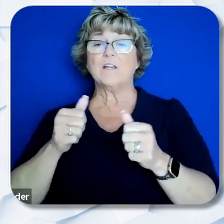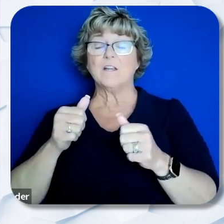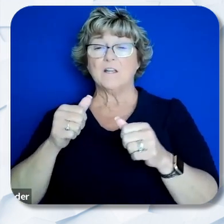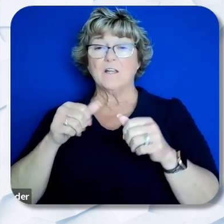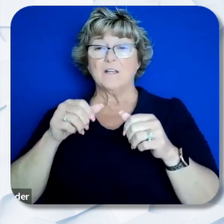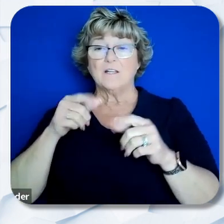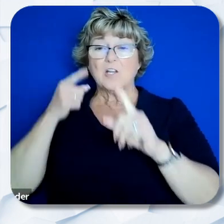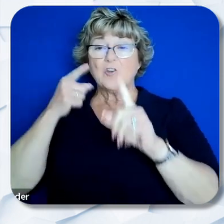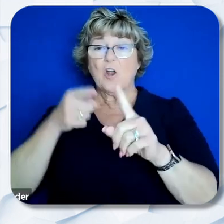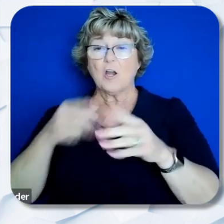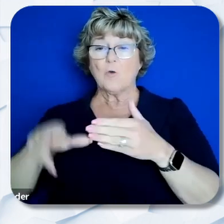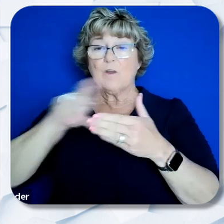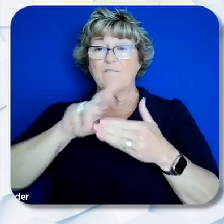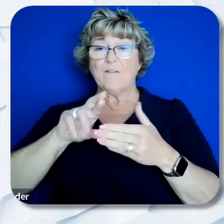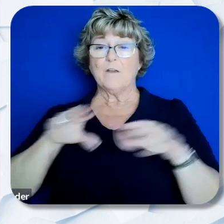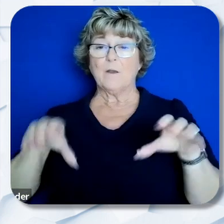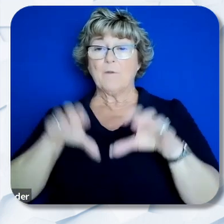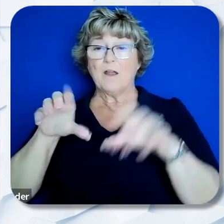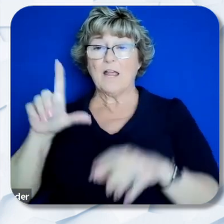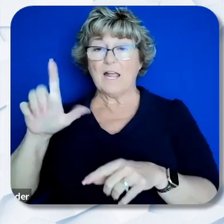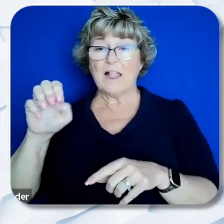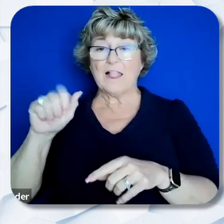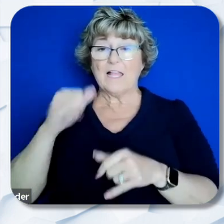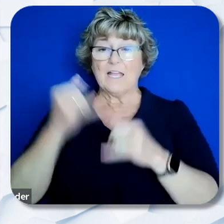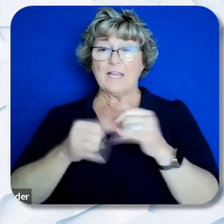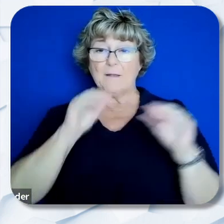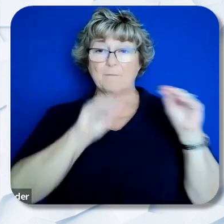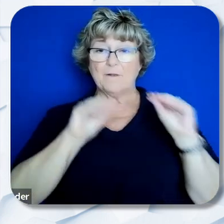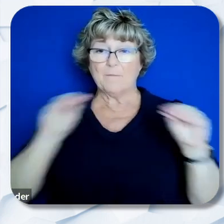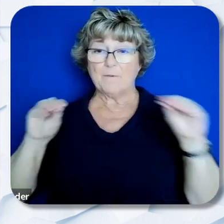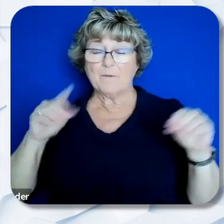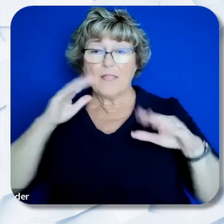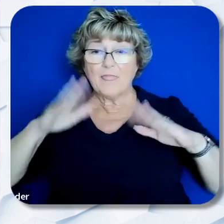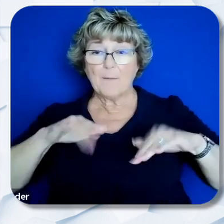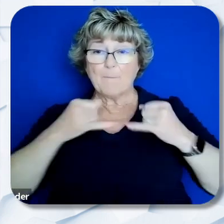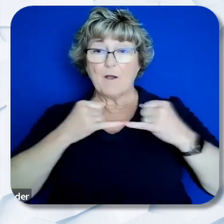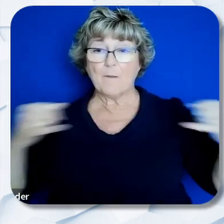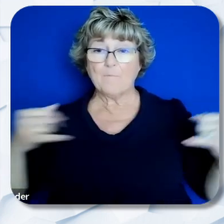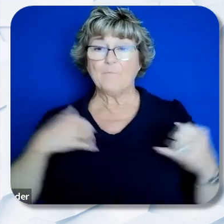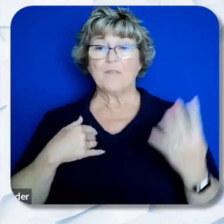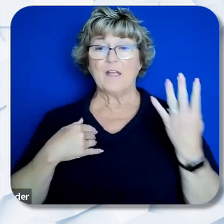measures, the LEA ended up in, as you can see at the bottom there are four targets not